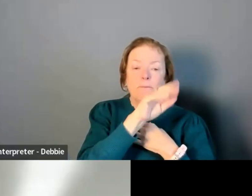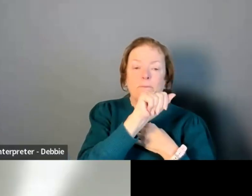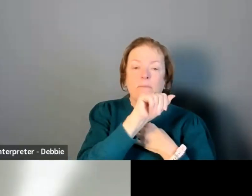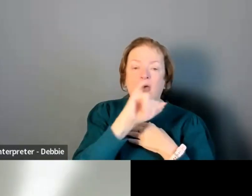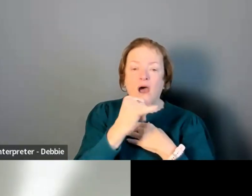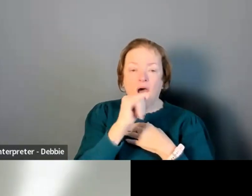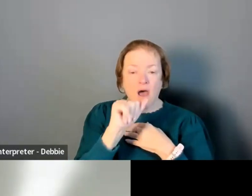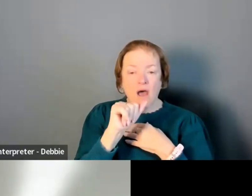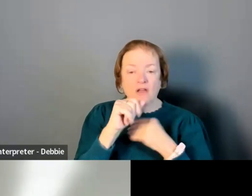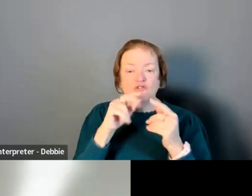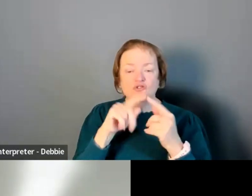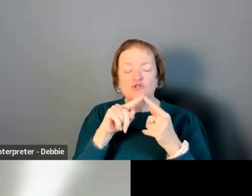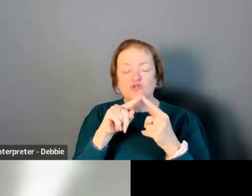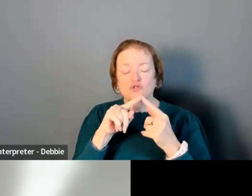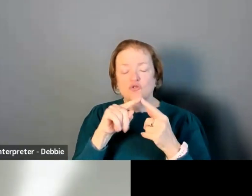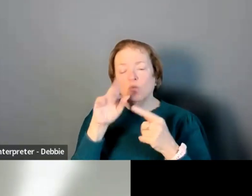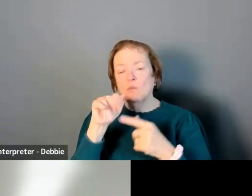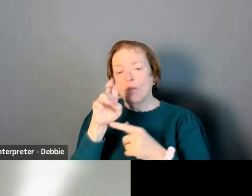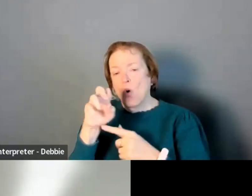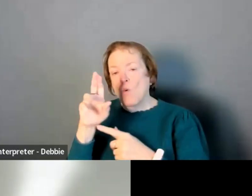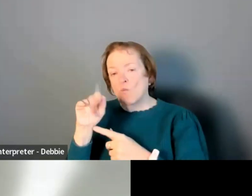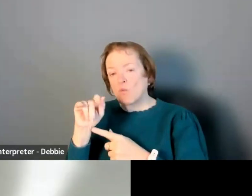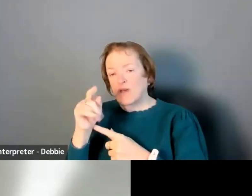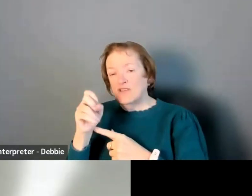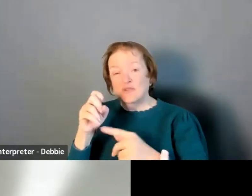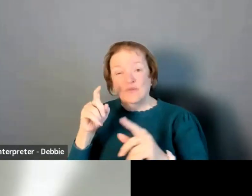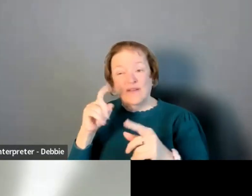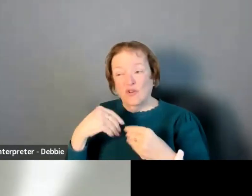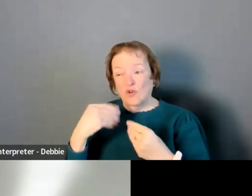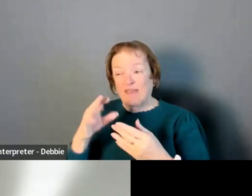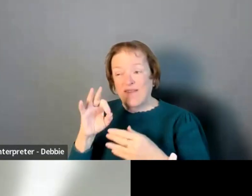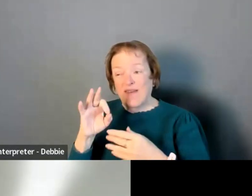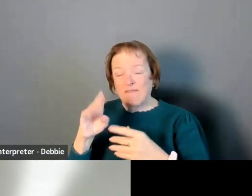We we need to give her FM. She's like, I do not have anything. So I reached out to her CI